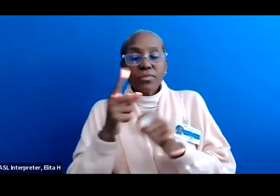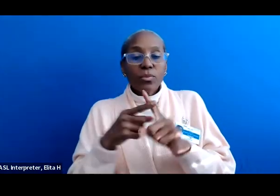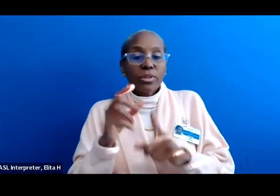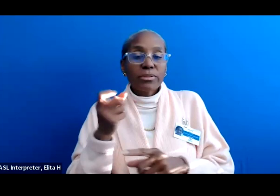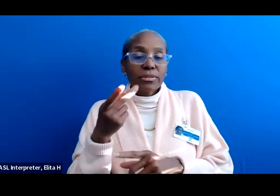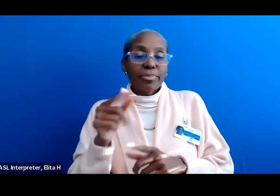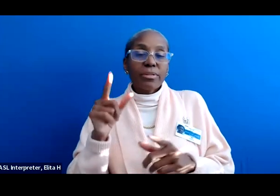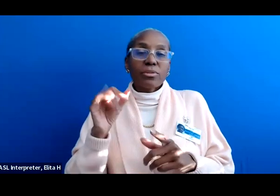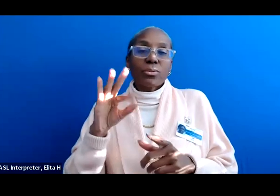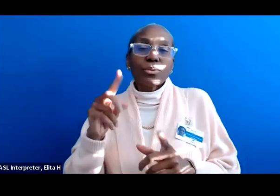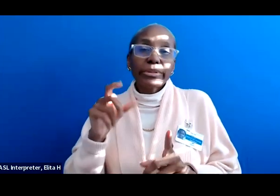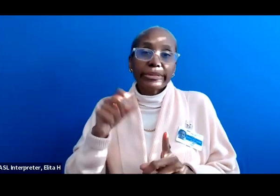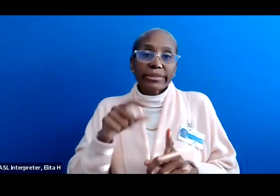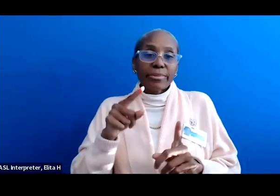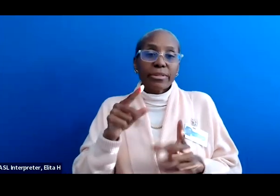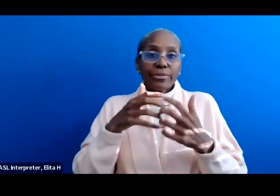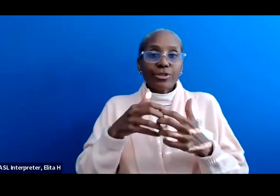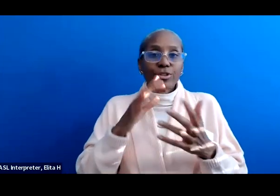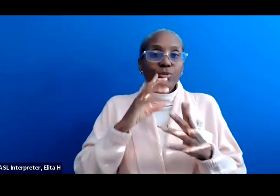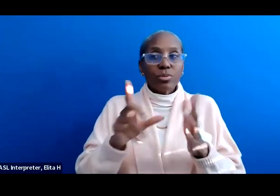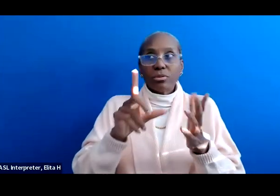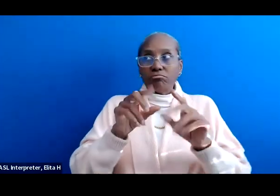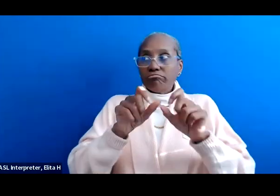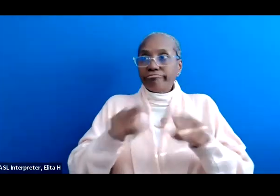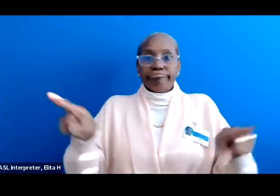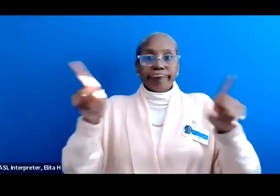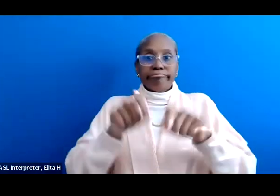stimulators are going to come out and that's going to help shake things